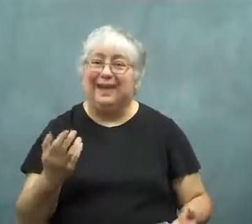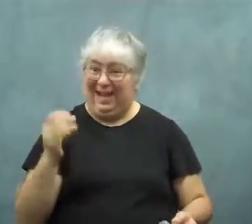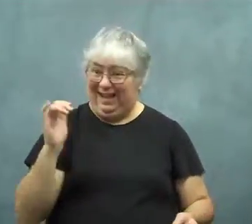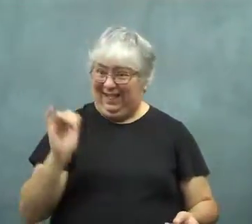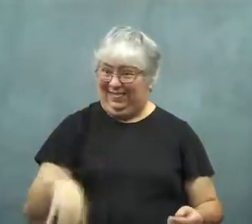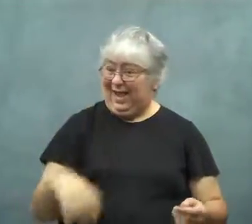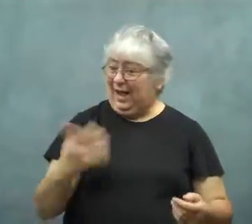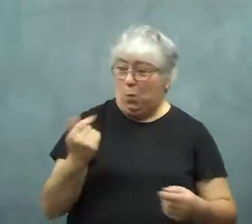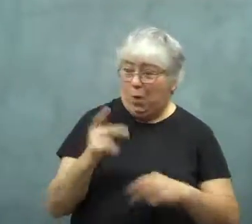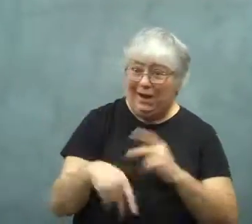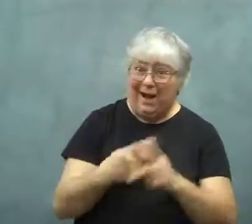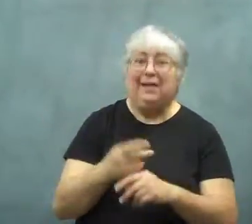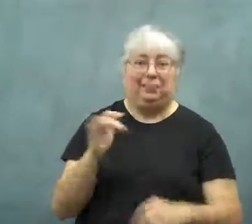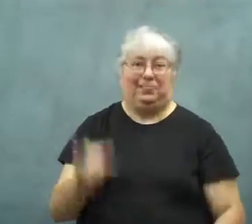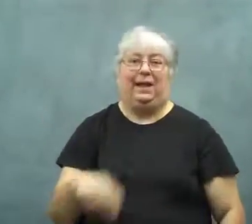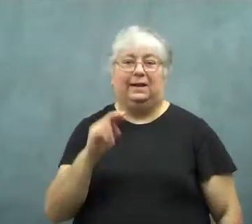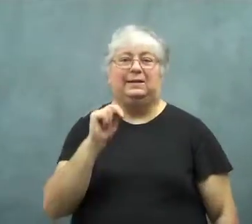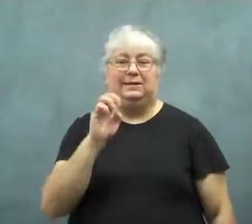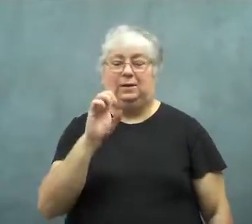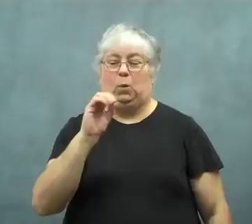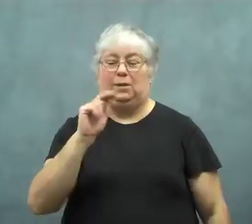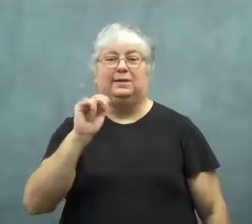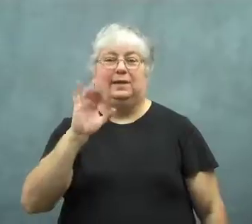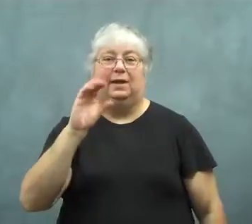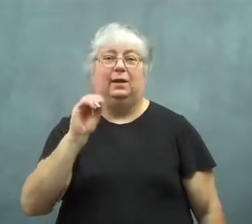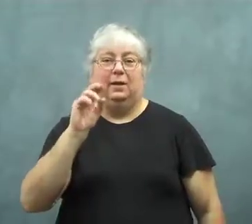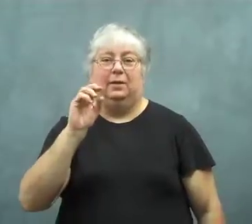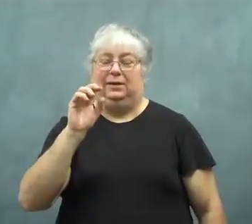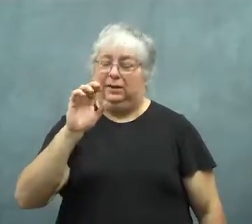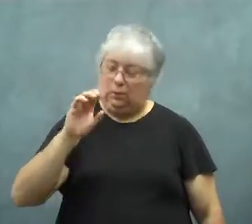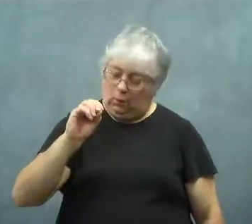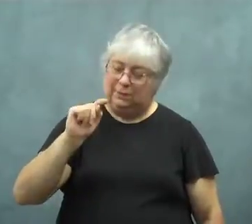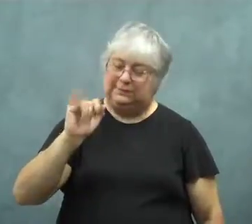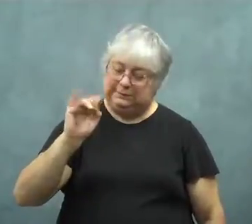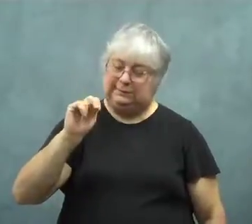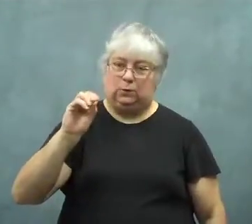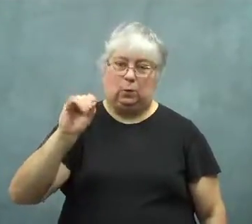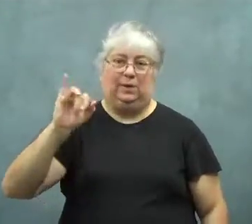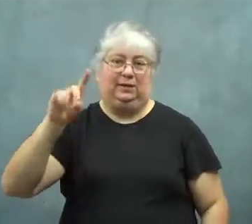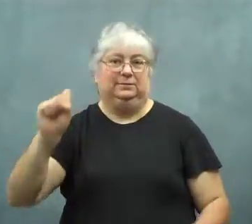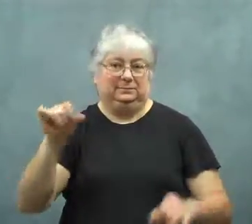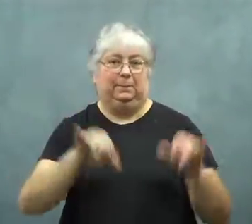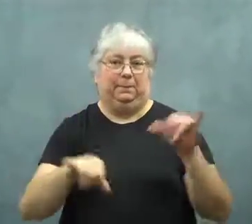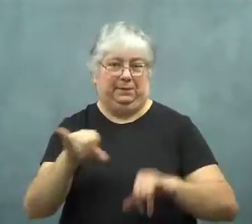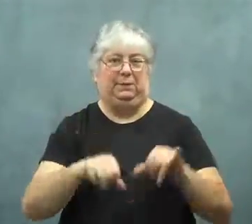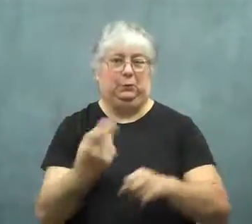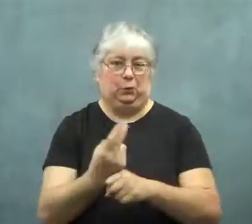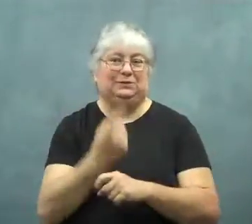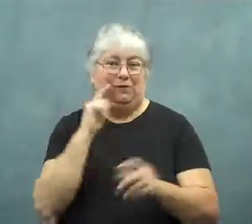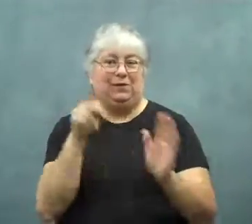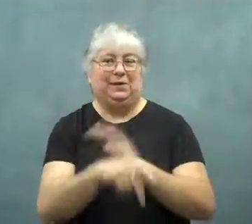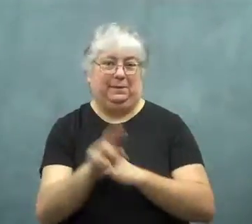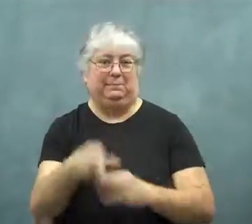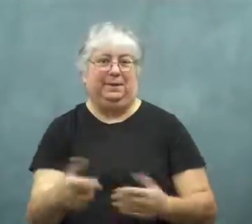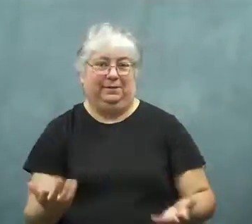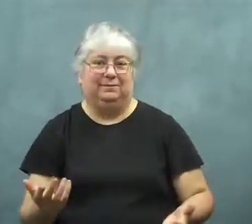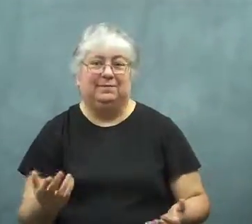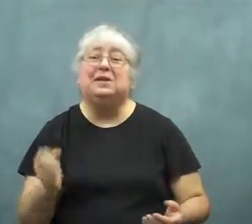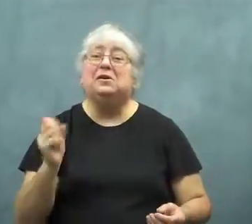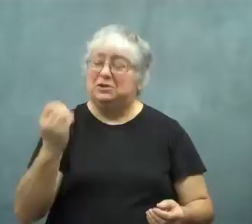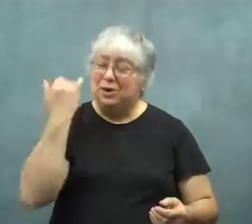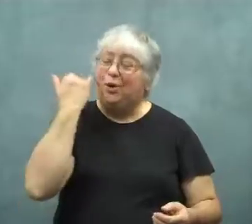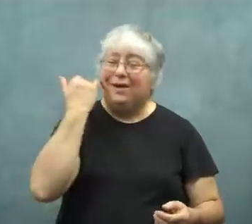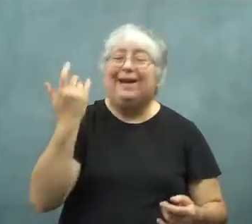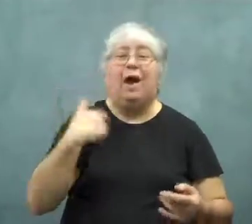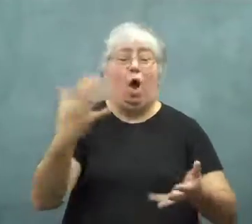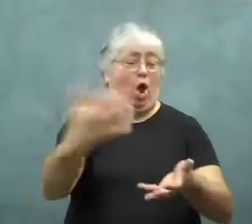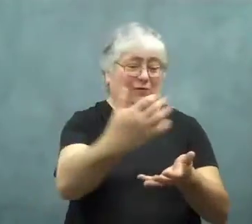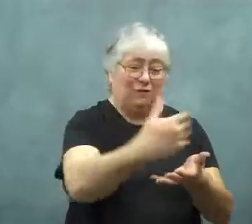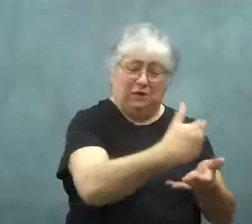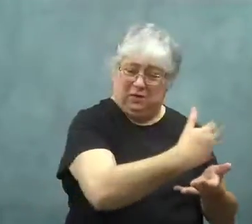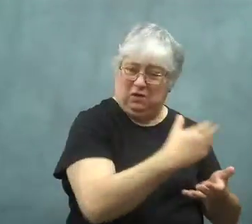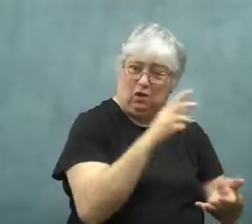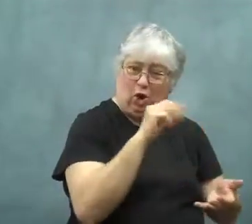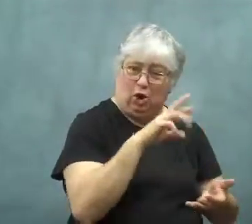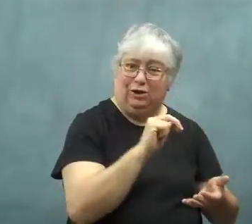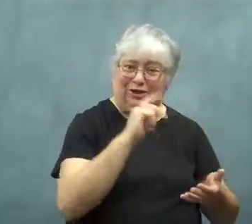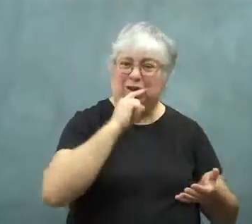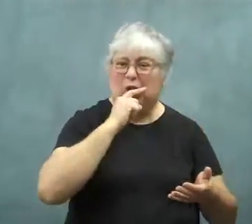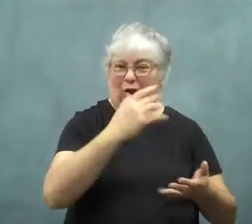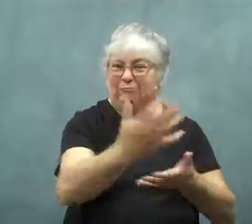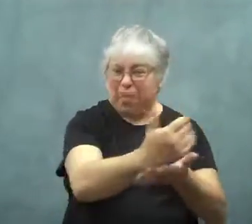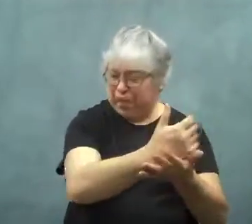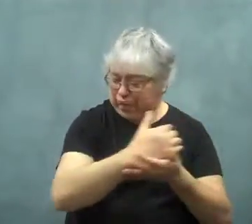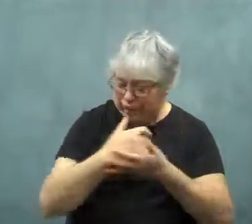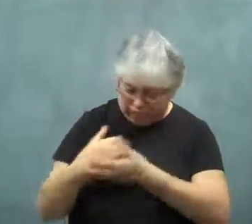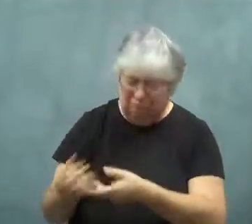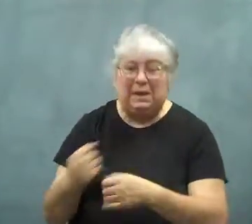They use the neonicotinoid class of insecticides for this.